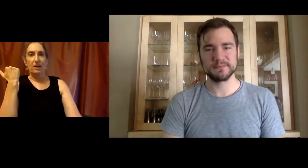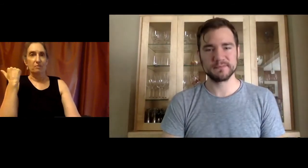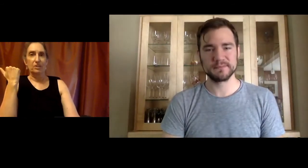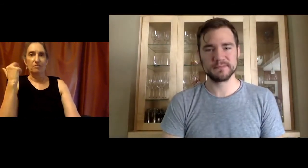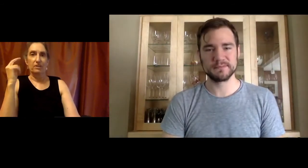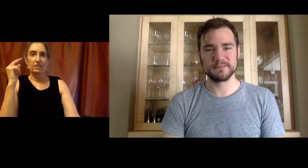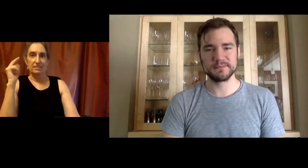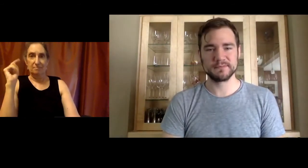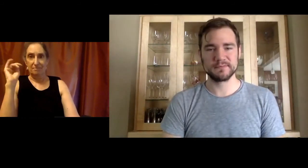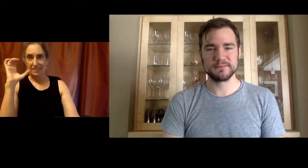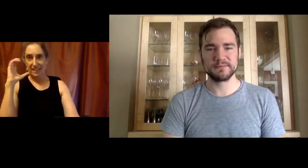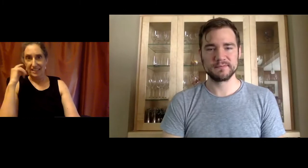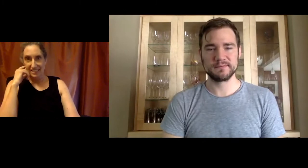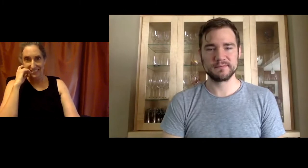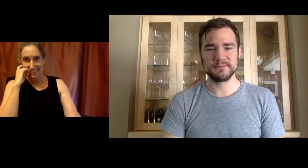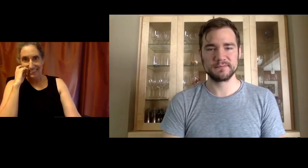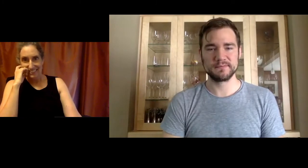and I are really good friends, Nic, and so.